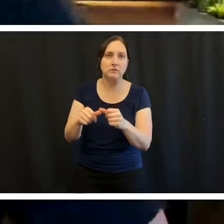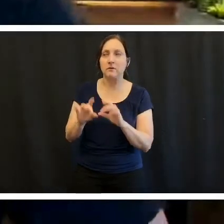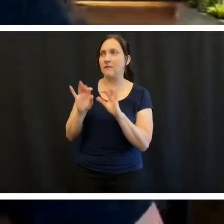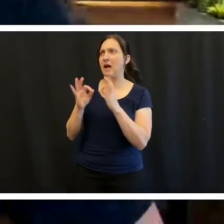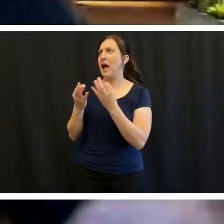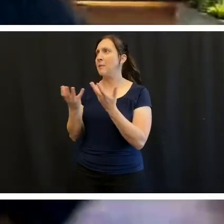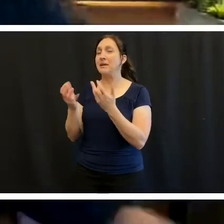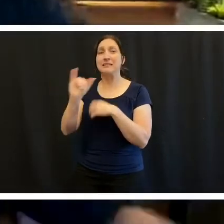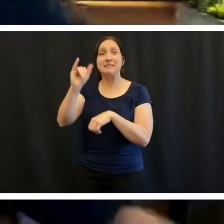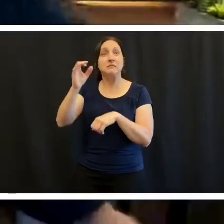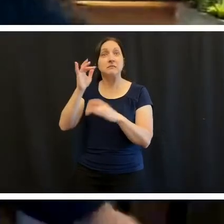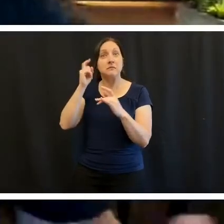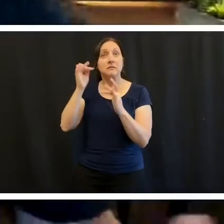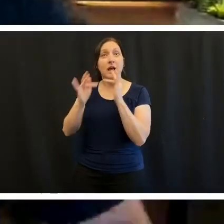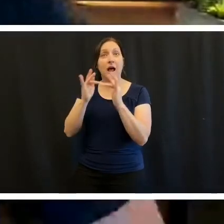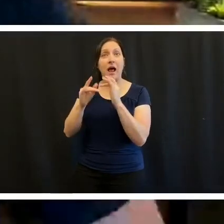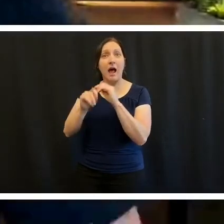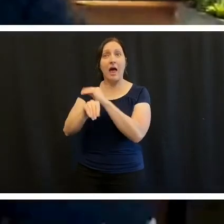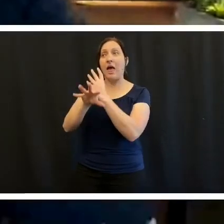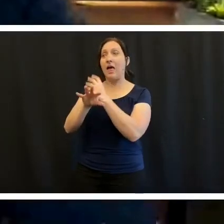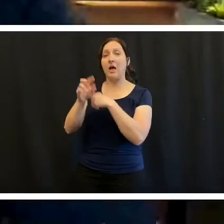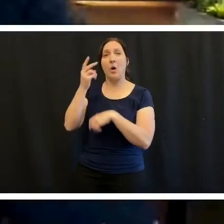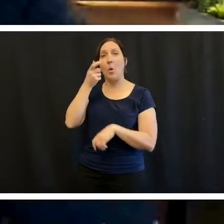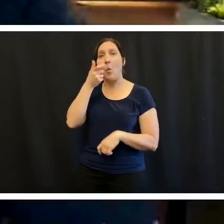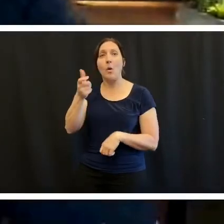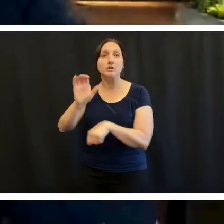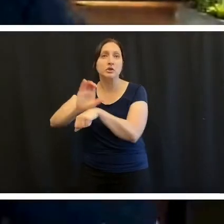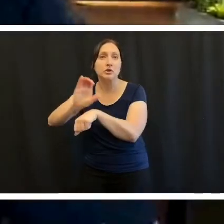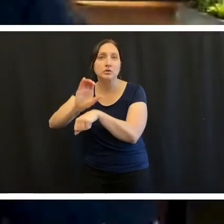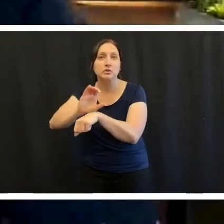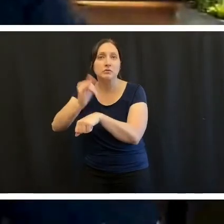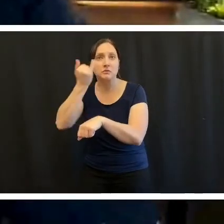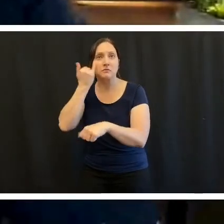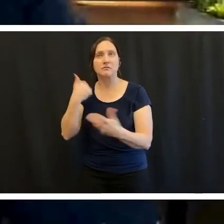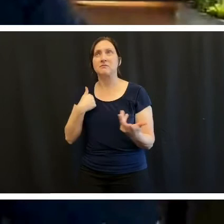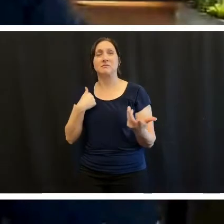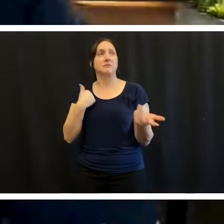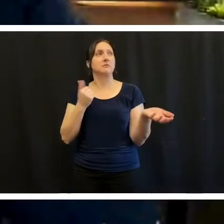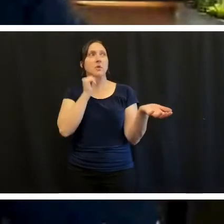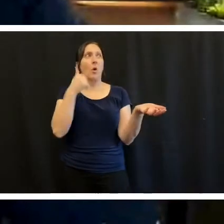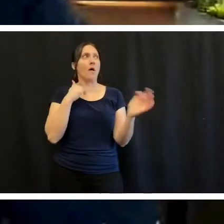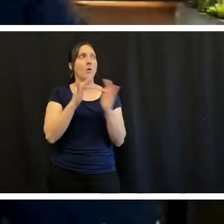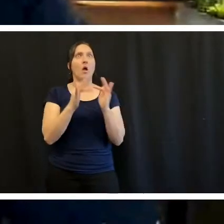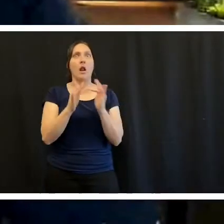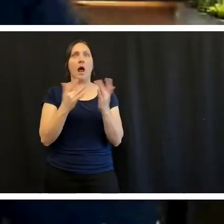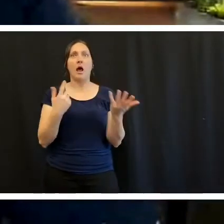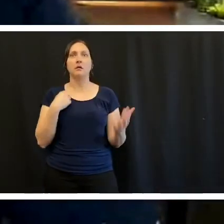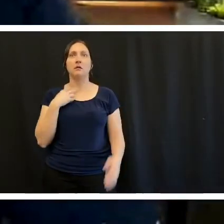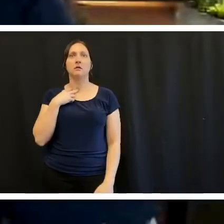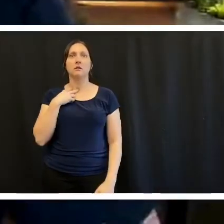Everything is online. And if you don't have access to that, you have become even more ostracized,